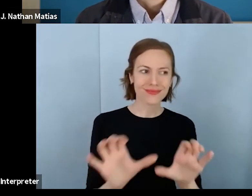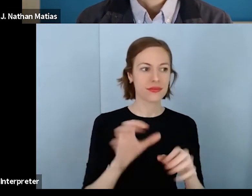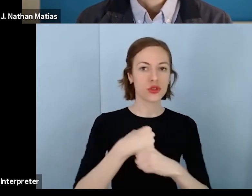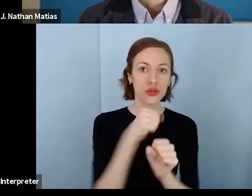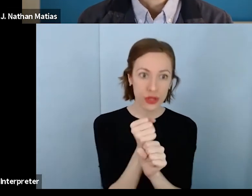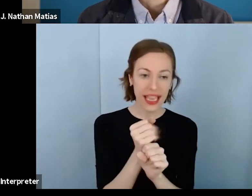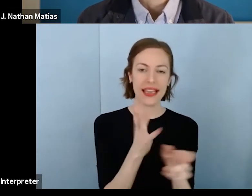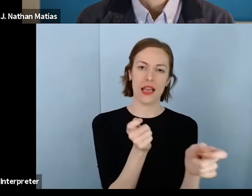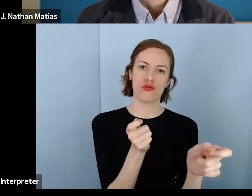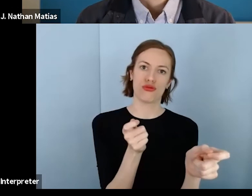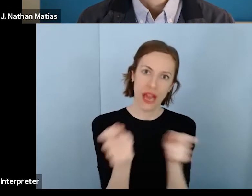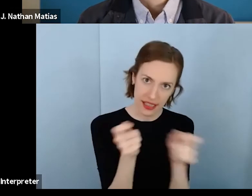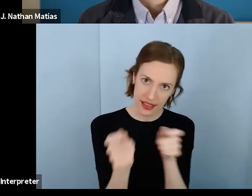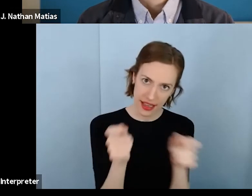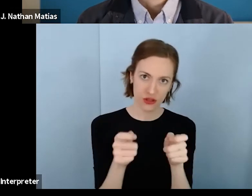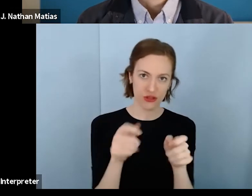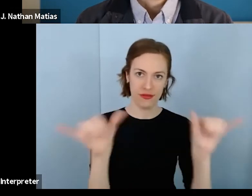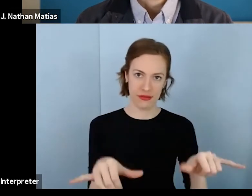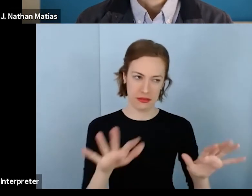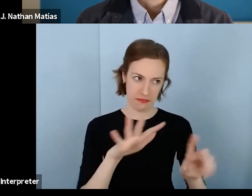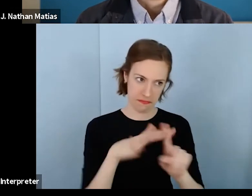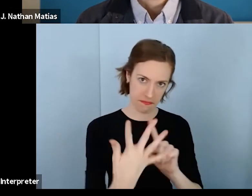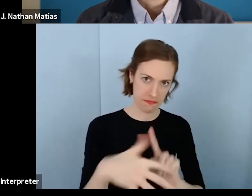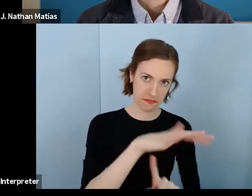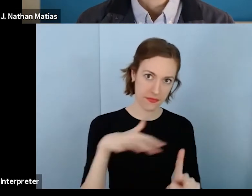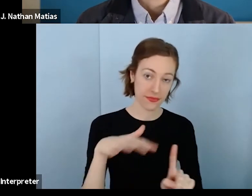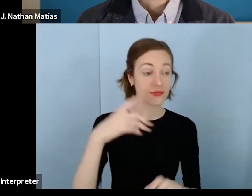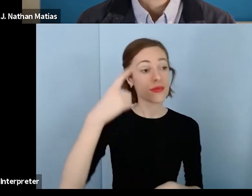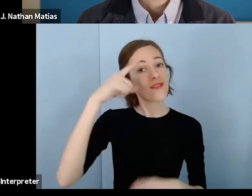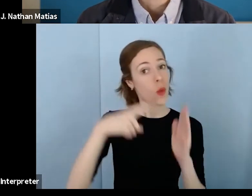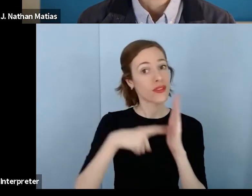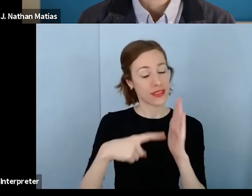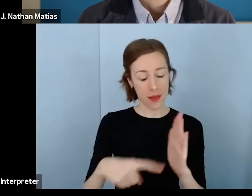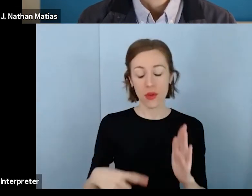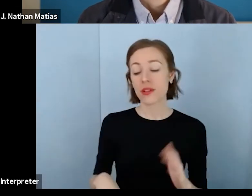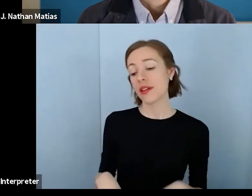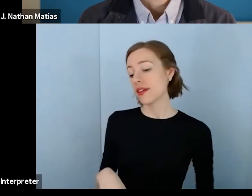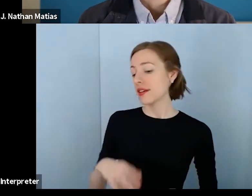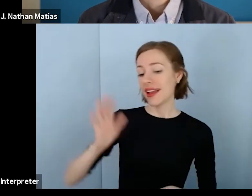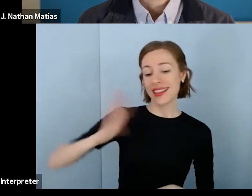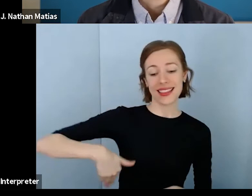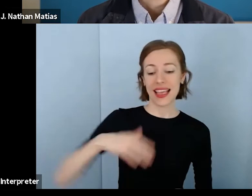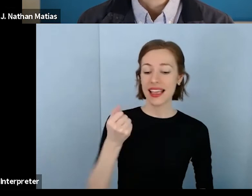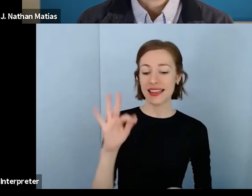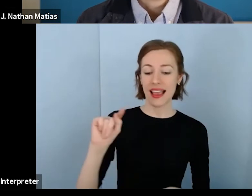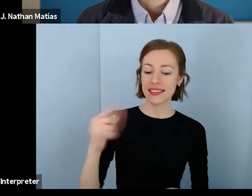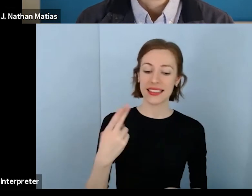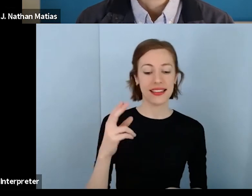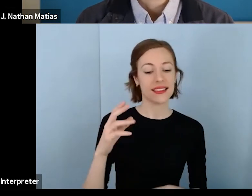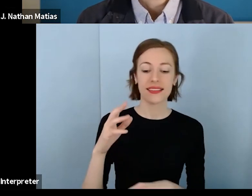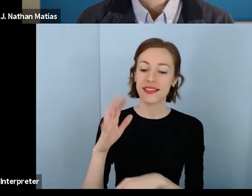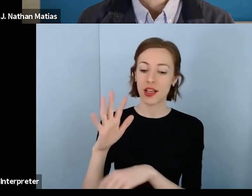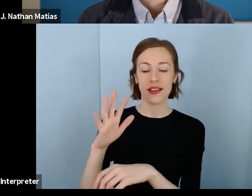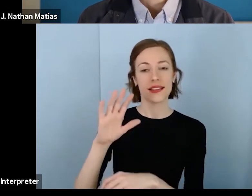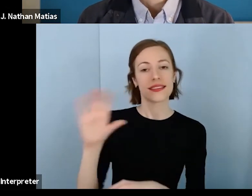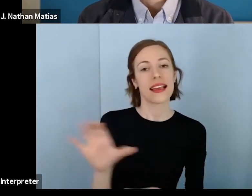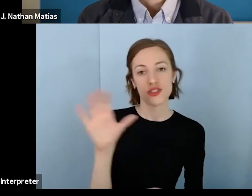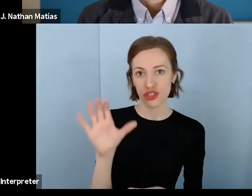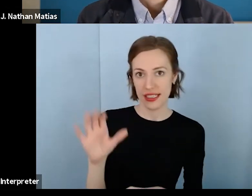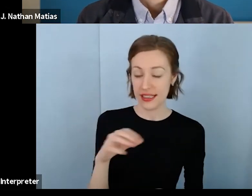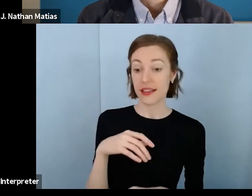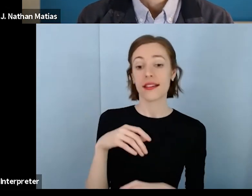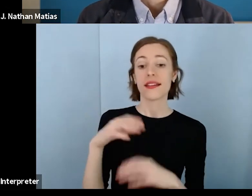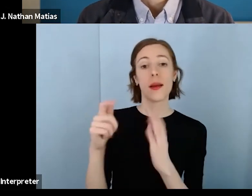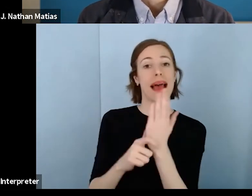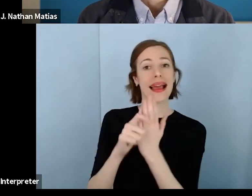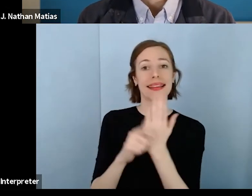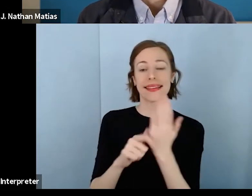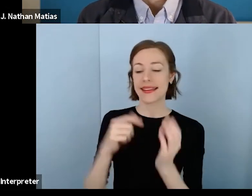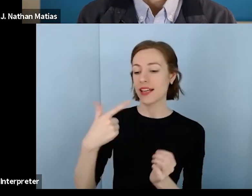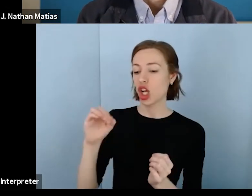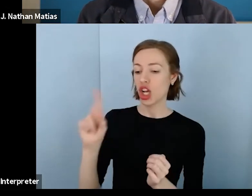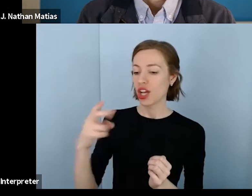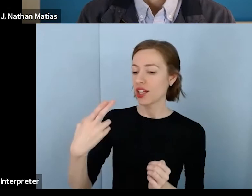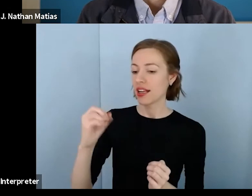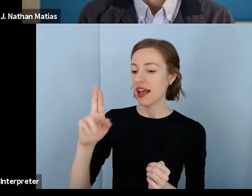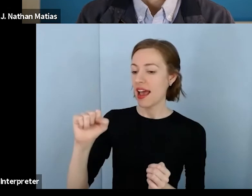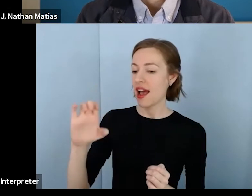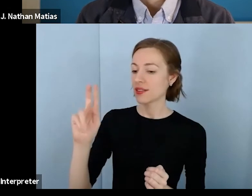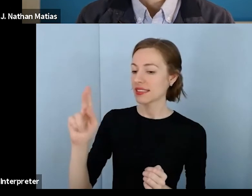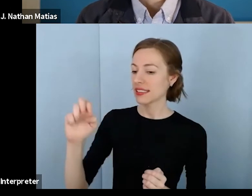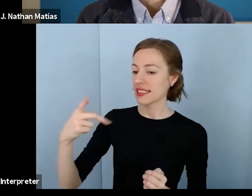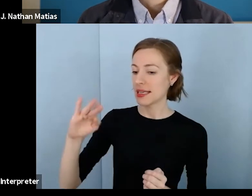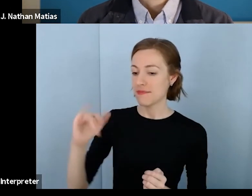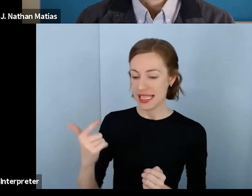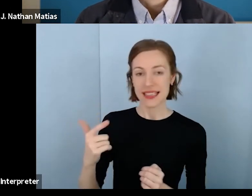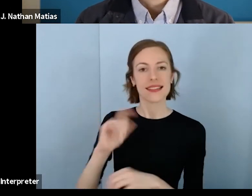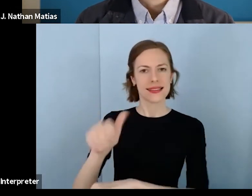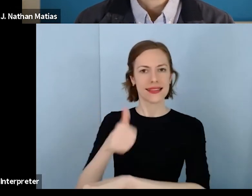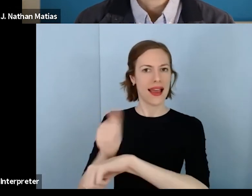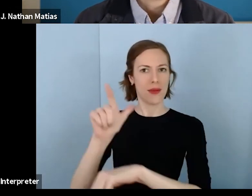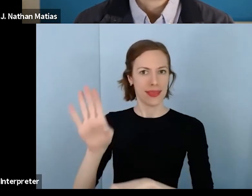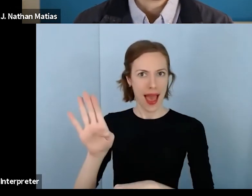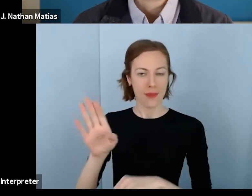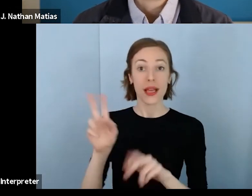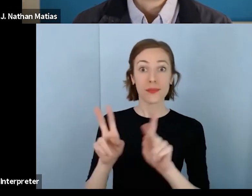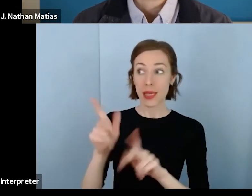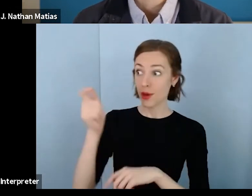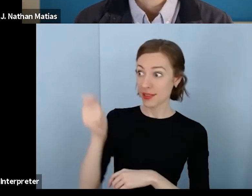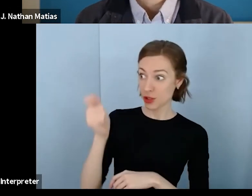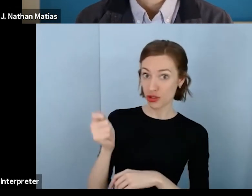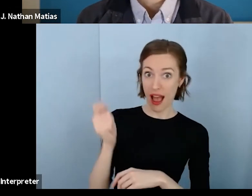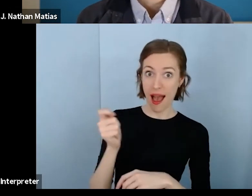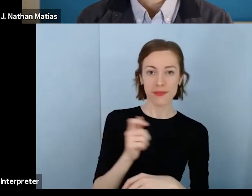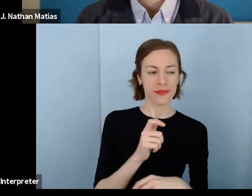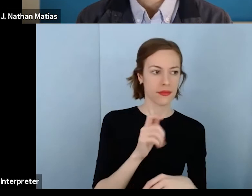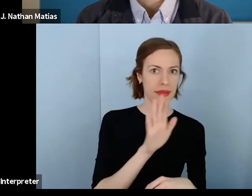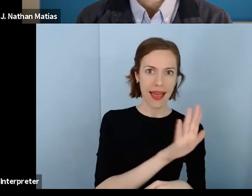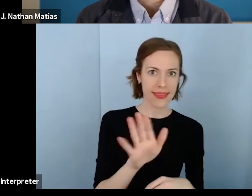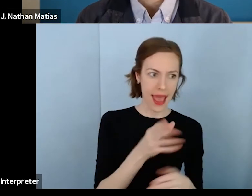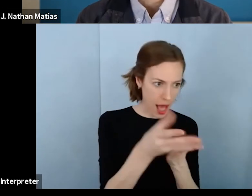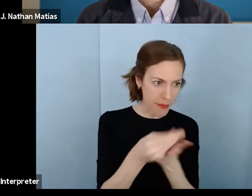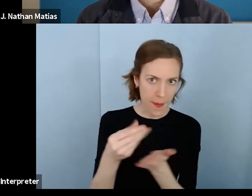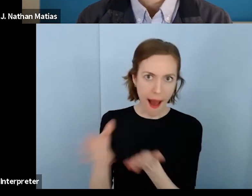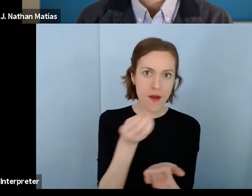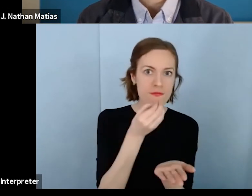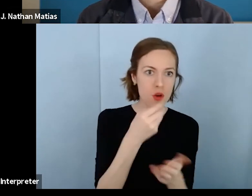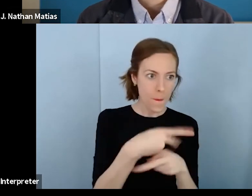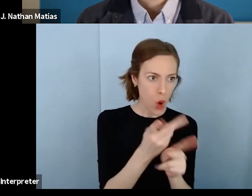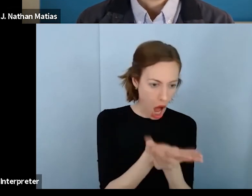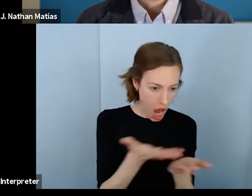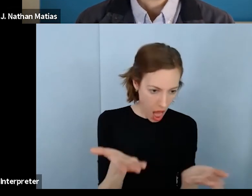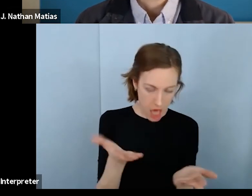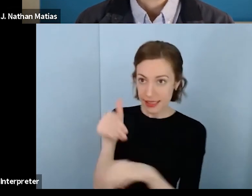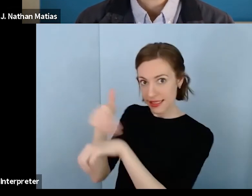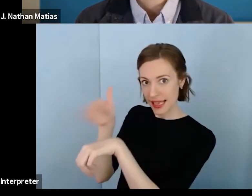For example, in the late 19th early 20th century, the magazine Good Housekeeping created a food testing lab where people subscribed and sent resources to a lab that could then test food products, and inform the good housekeeping, members of the safety